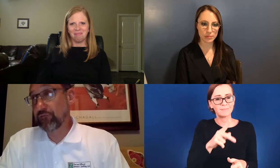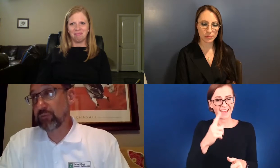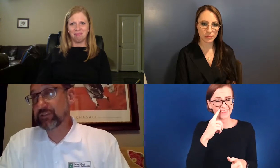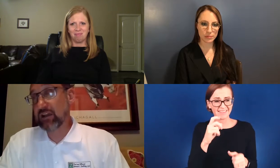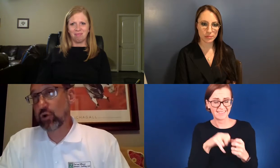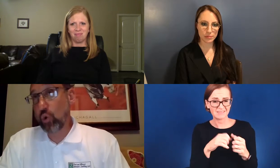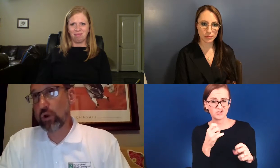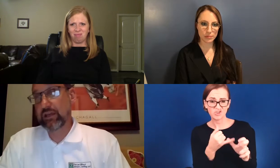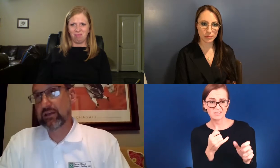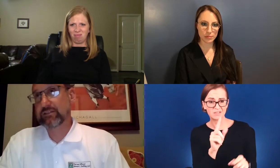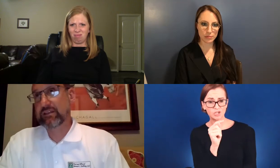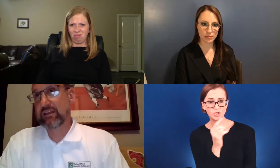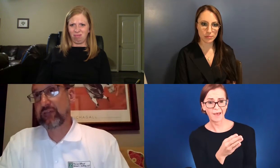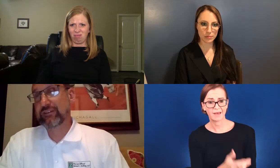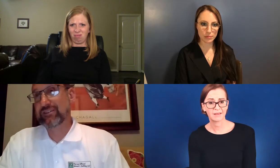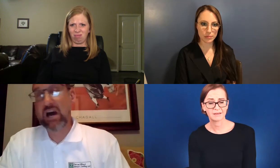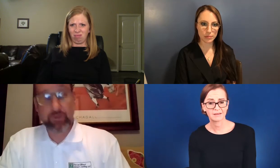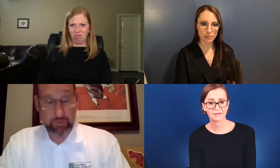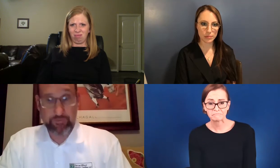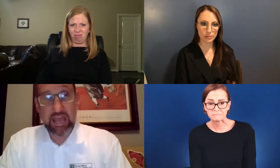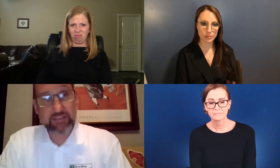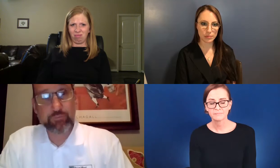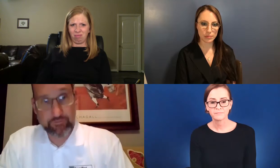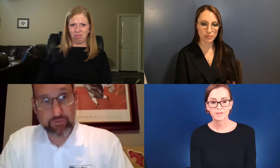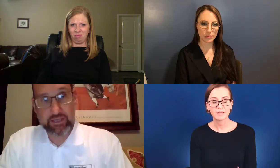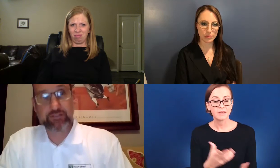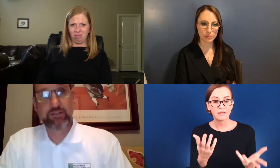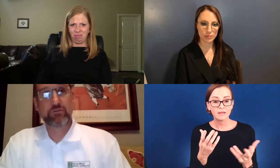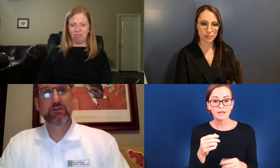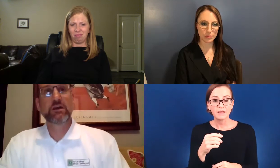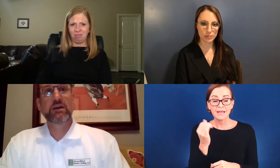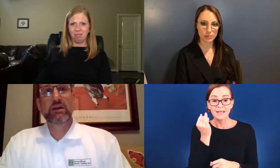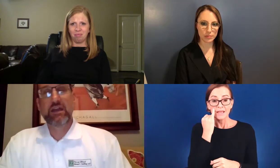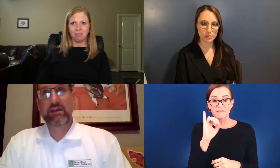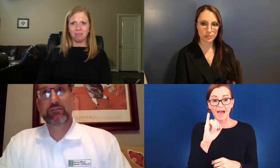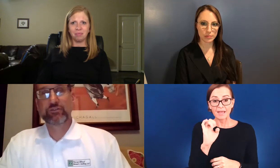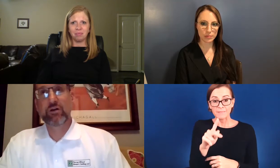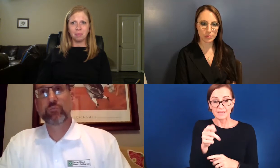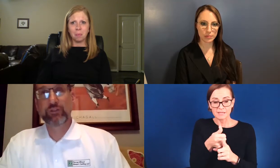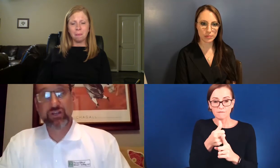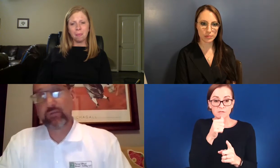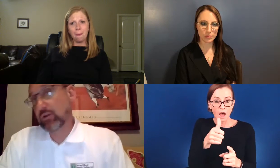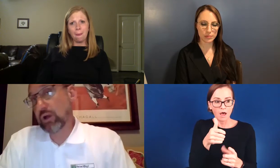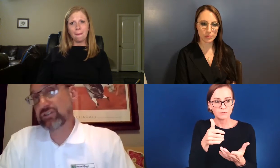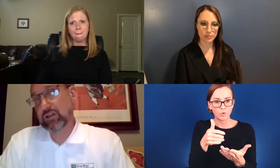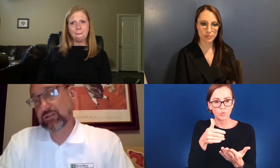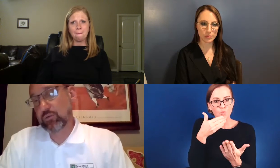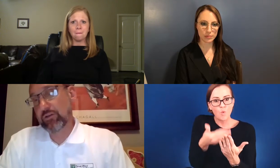The flip side of the coin is if it's not good, if it hasn't been fully executed and there's some legitimate question as to whether